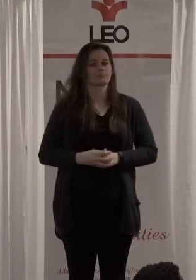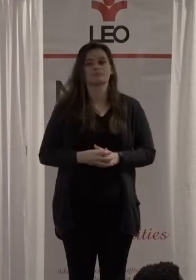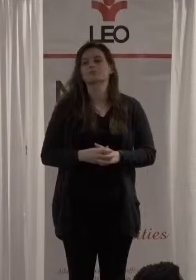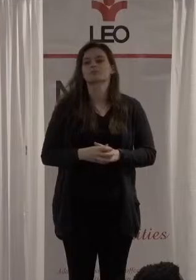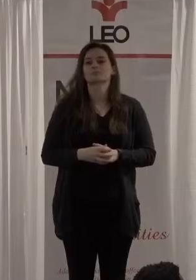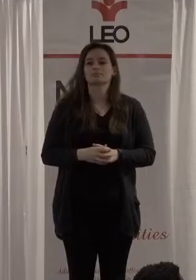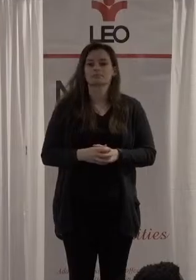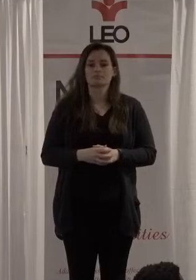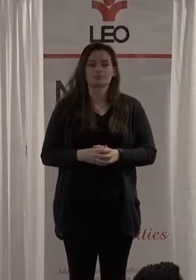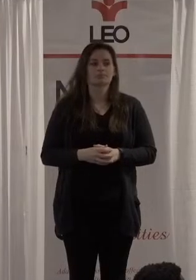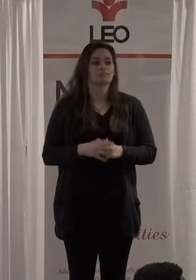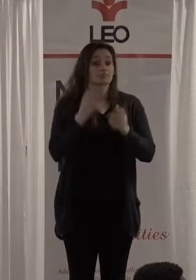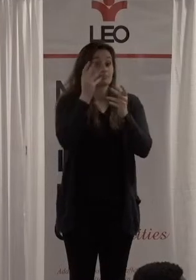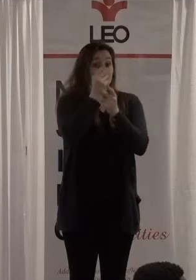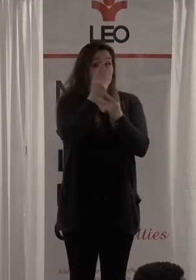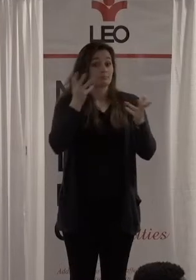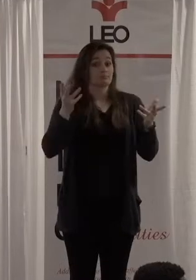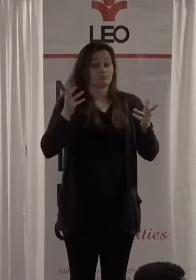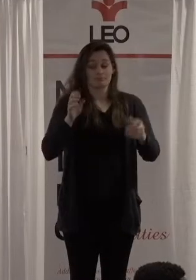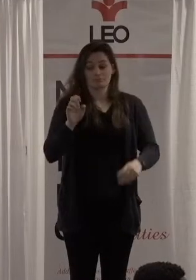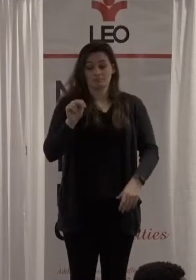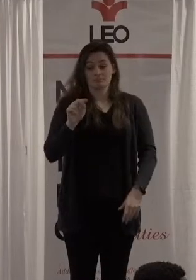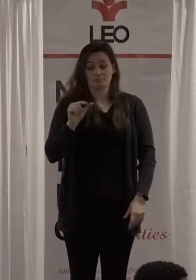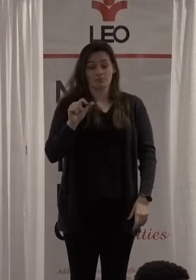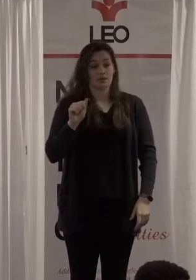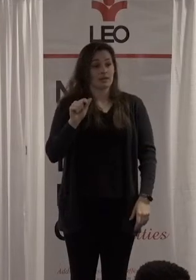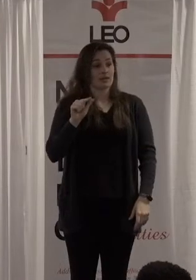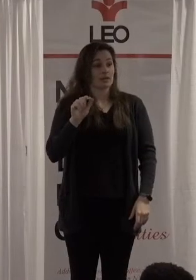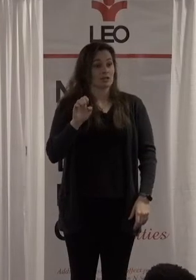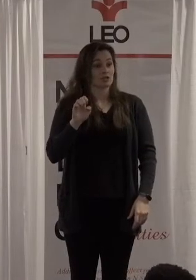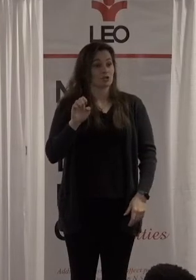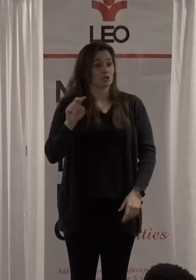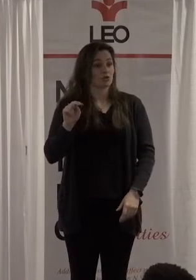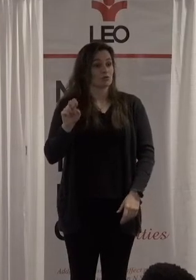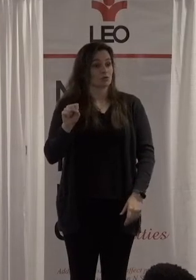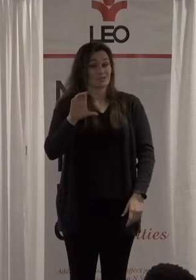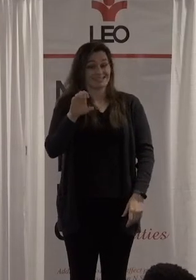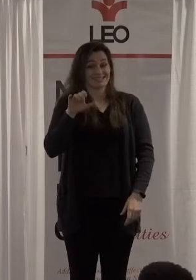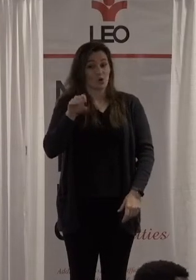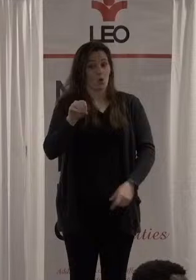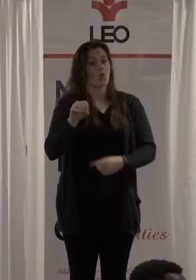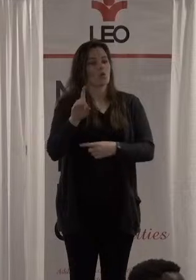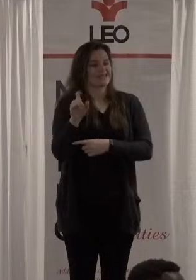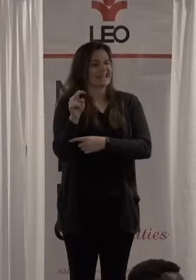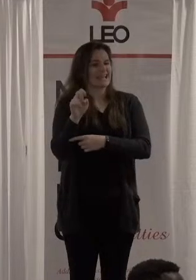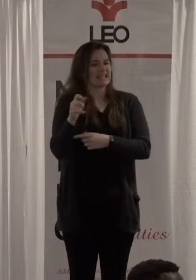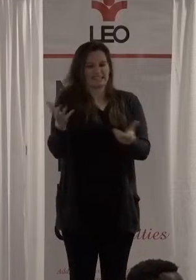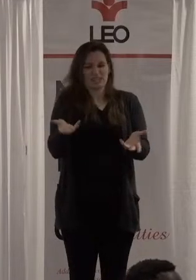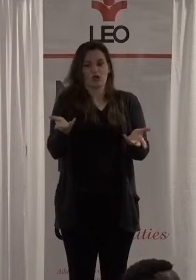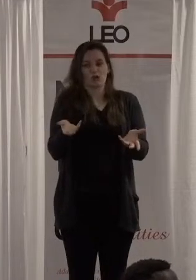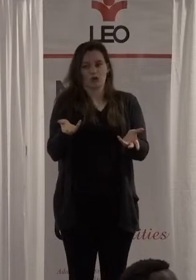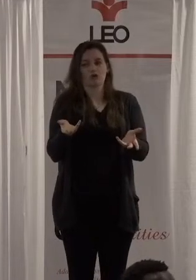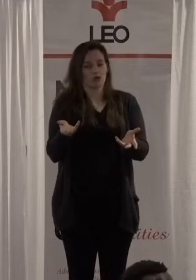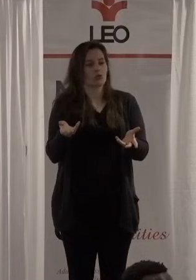THAT ENGAGE NOVA SCOTIA'S CEO DANNY GRAHAM IS HERE AND HE IS LEADING THE QUALITY OF LIFE INDEX